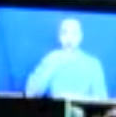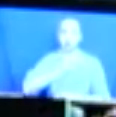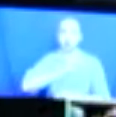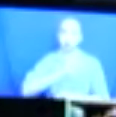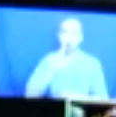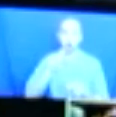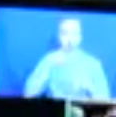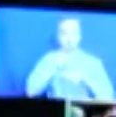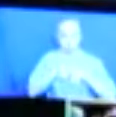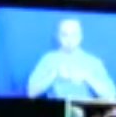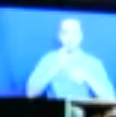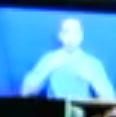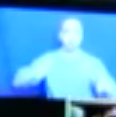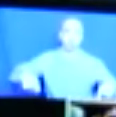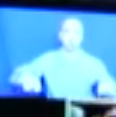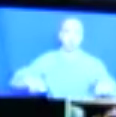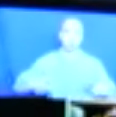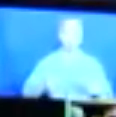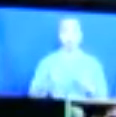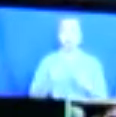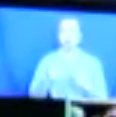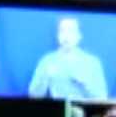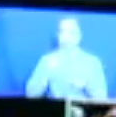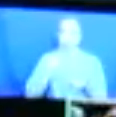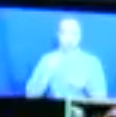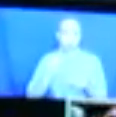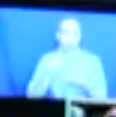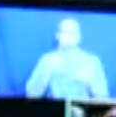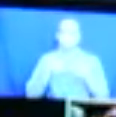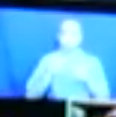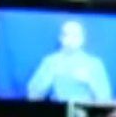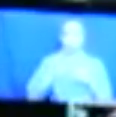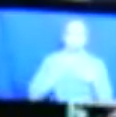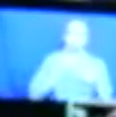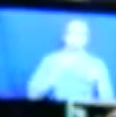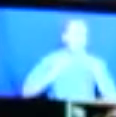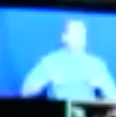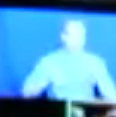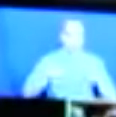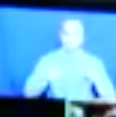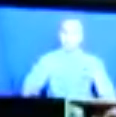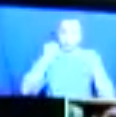IN REGARDS TO CAPABILITIES, THE FILIPINO MARTIAL ARTS, YOU CAN USE. IF YOU ARE SITTING ON A CHAIR